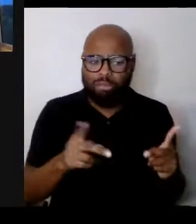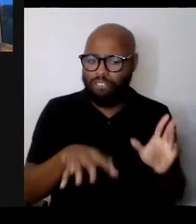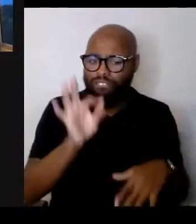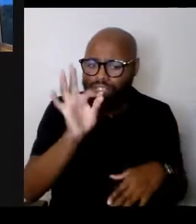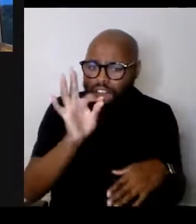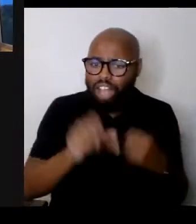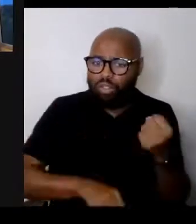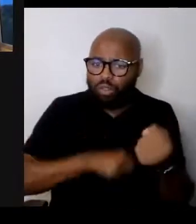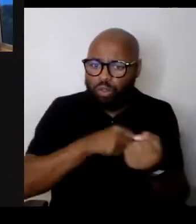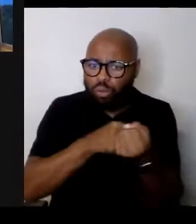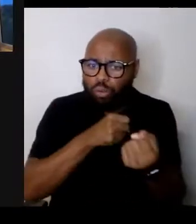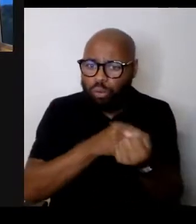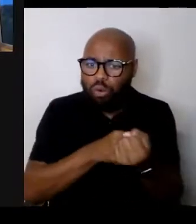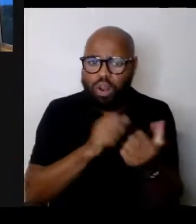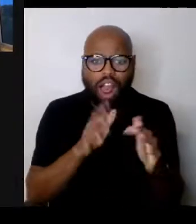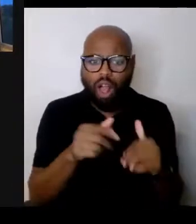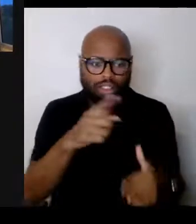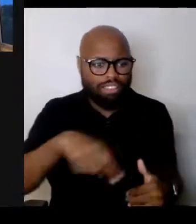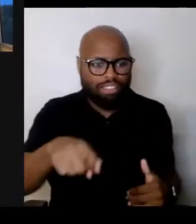and how can they access help?